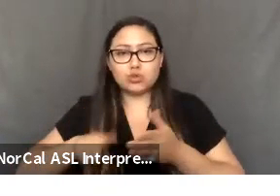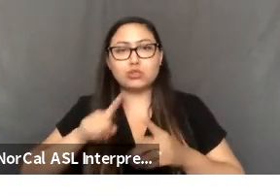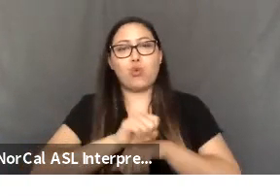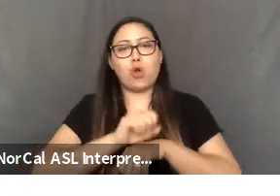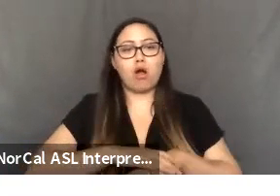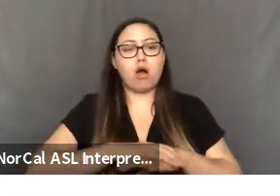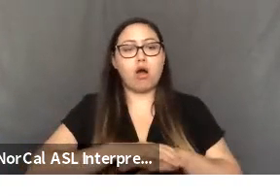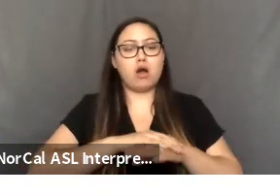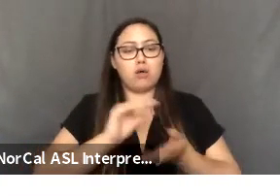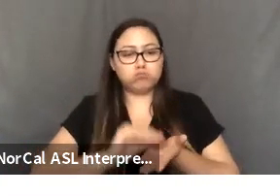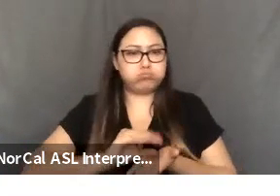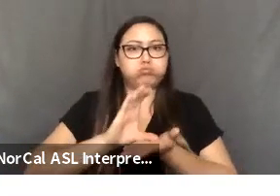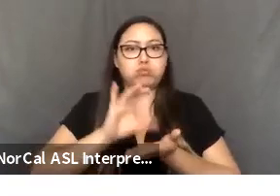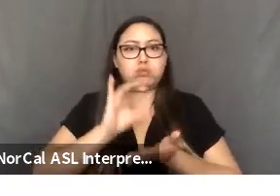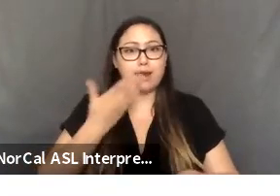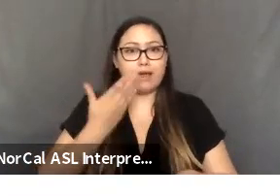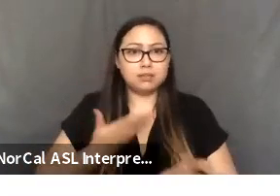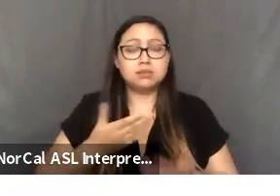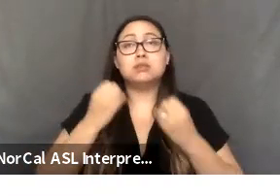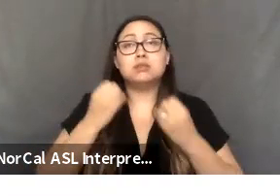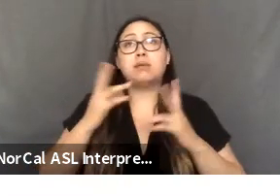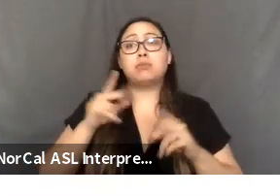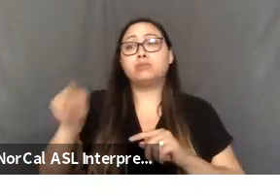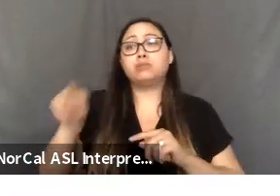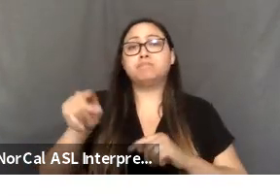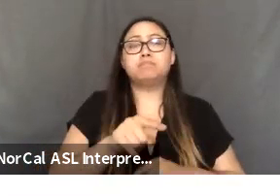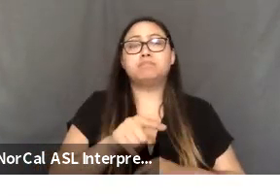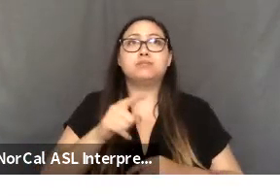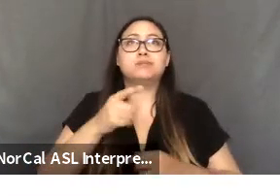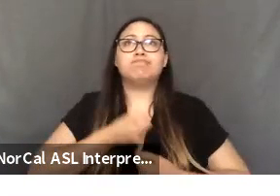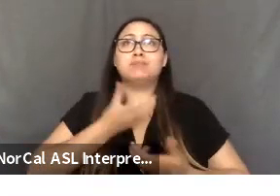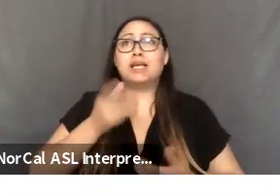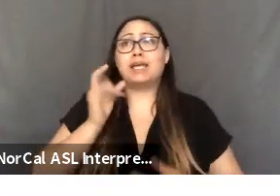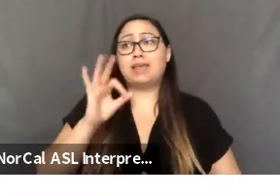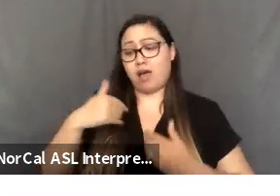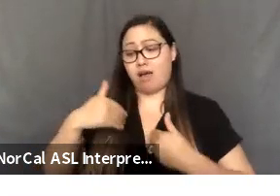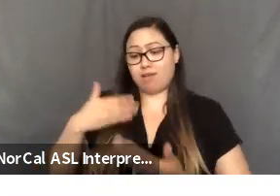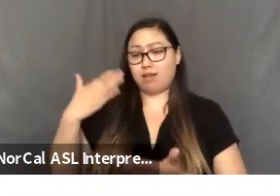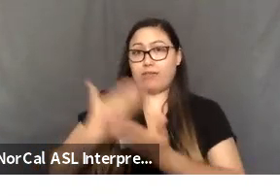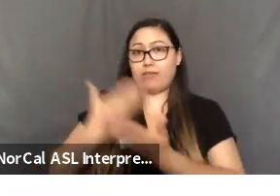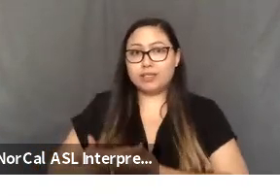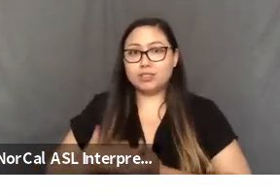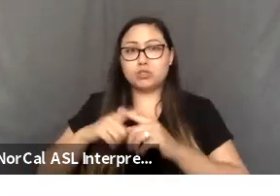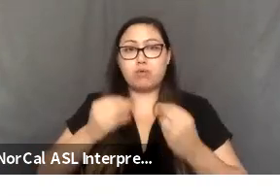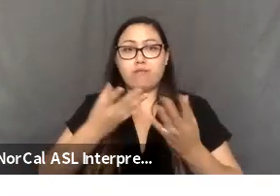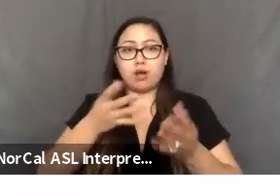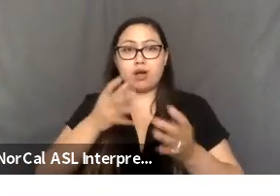people talked about, if I had evidence that providing these accommodations resulted in,